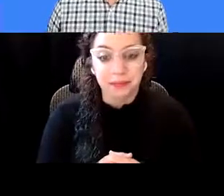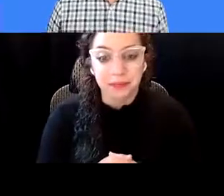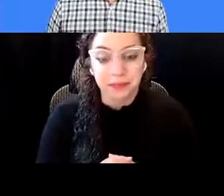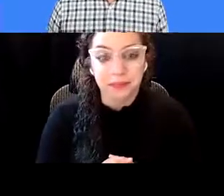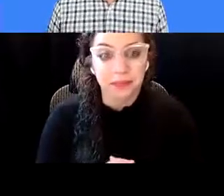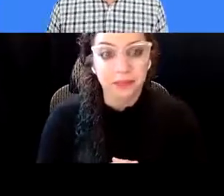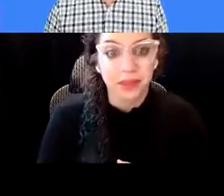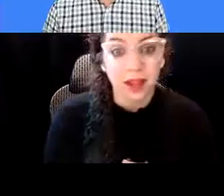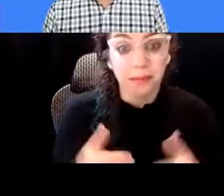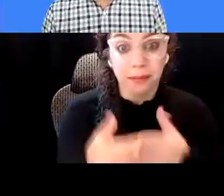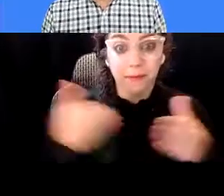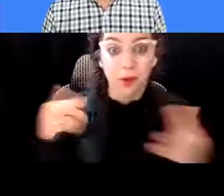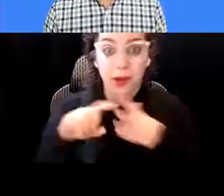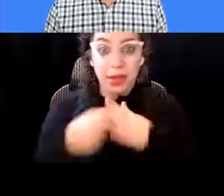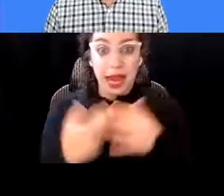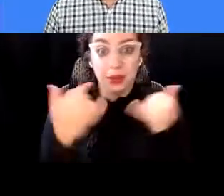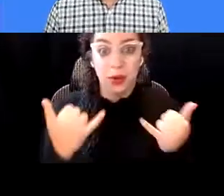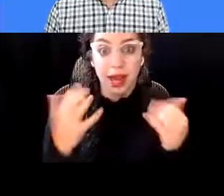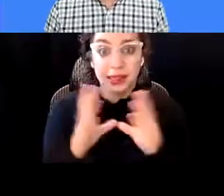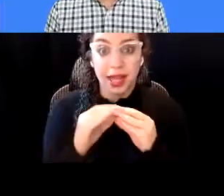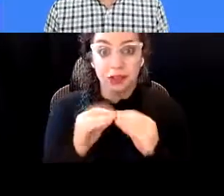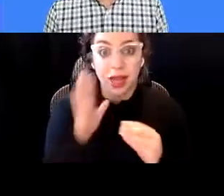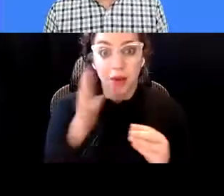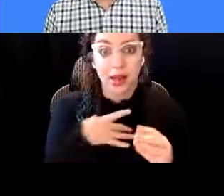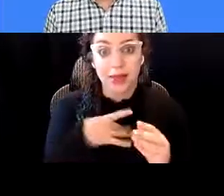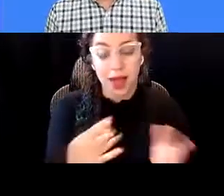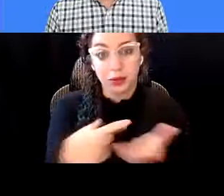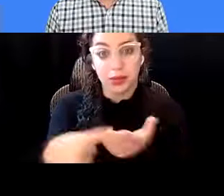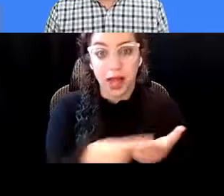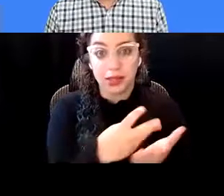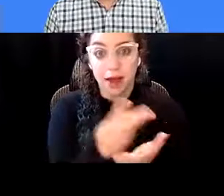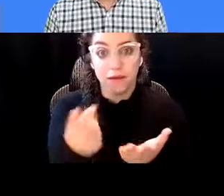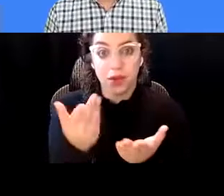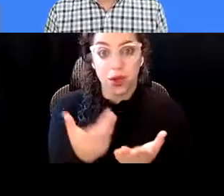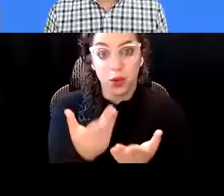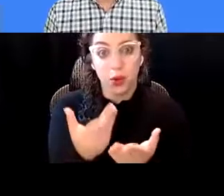Before we begin today's session, I'd like to go over a few functions for this virtual presentation.